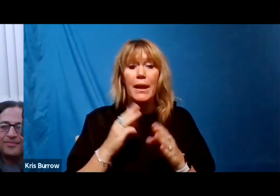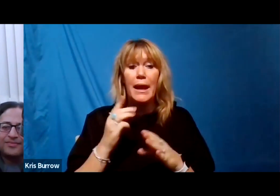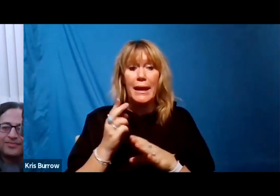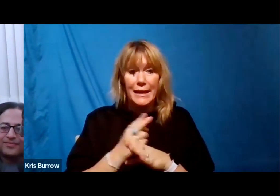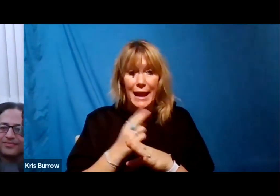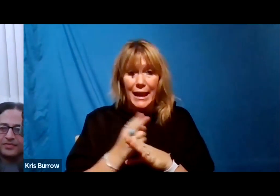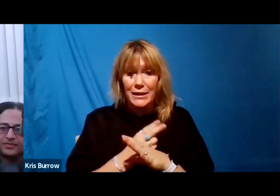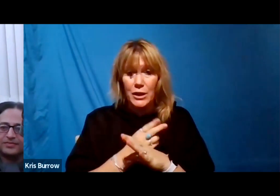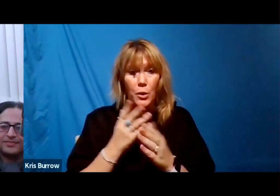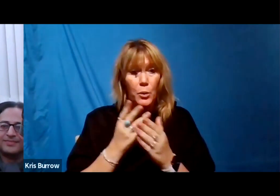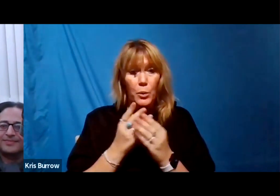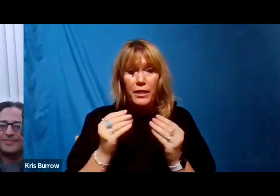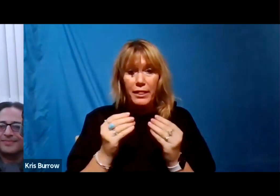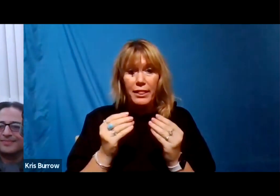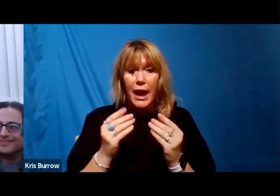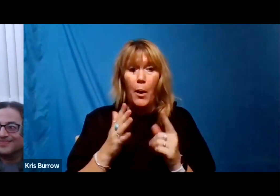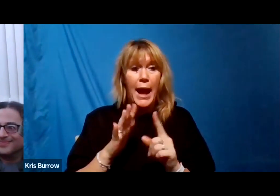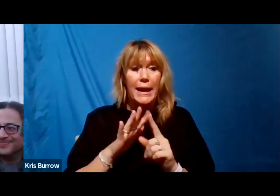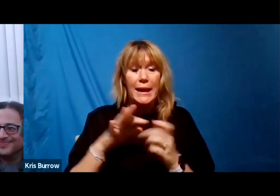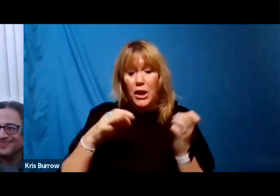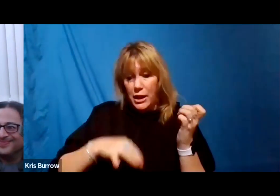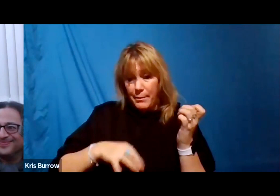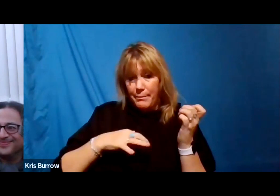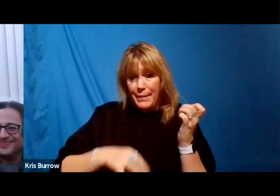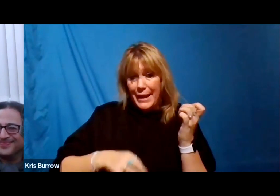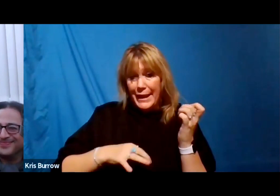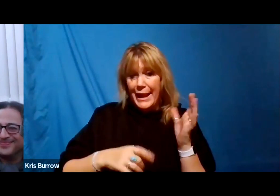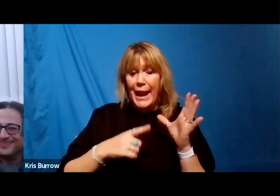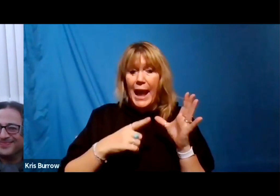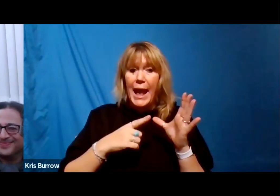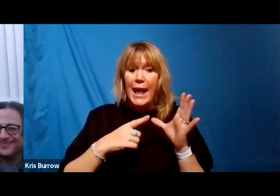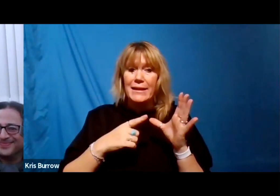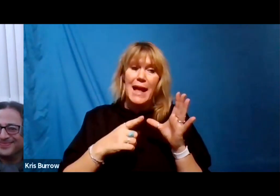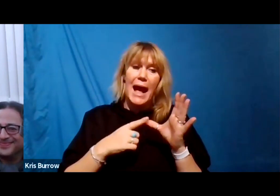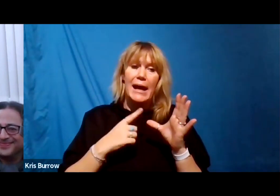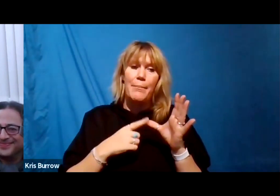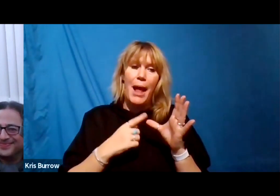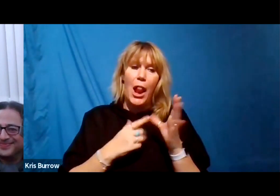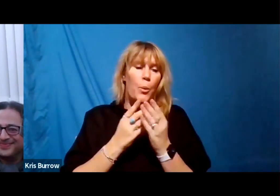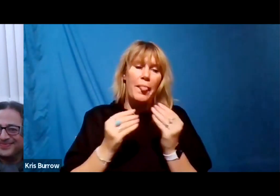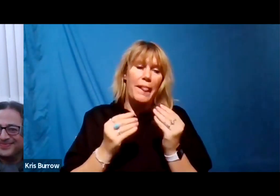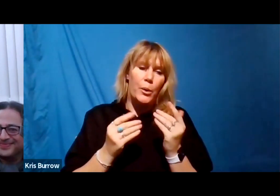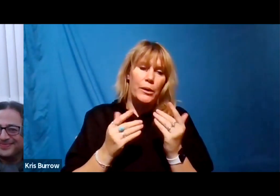For the day your life stops drifting by.